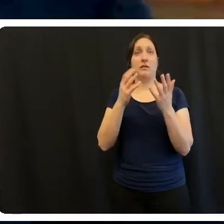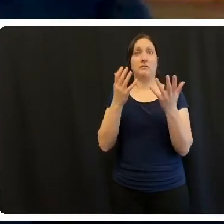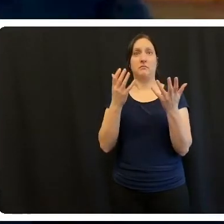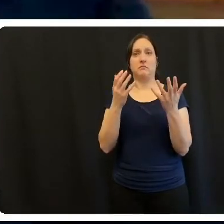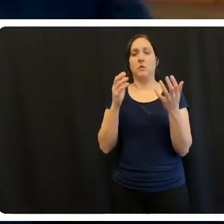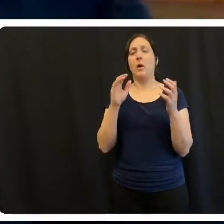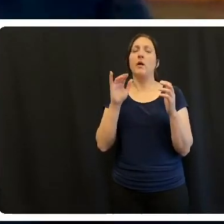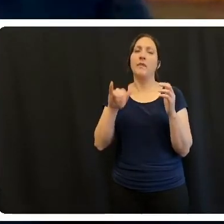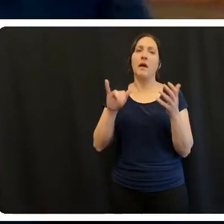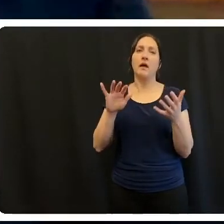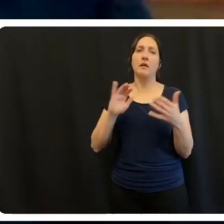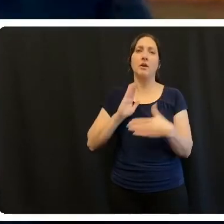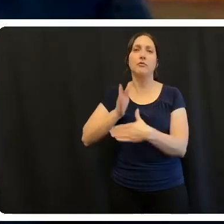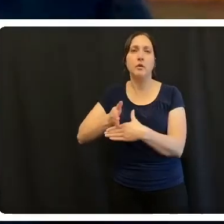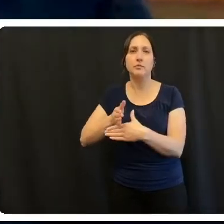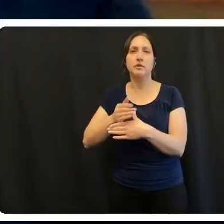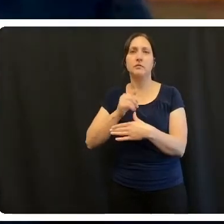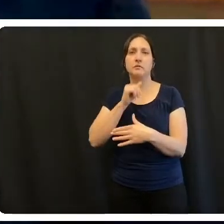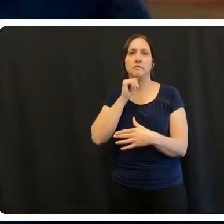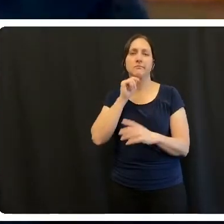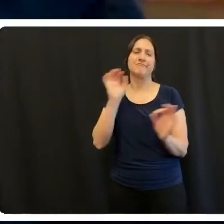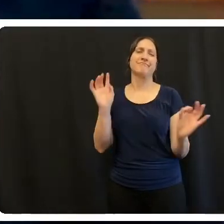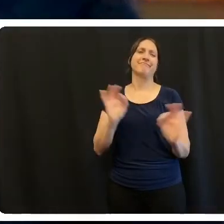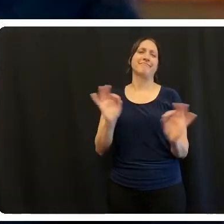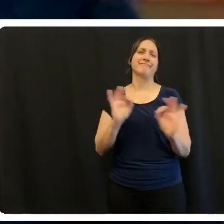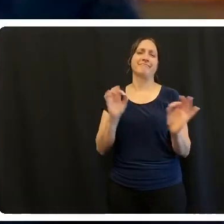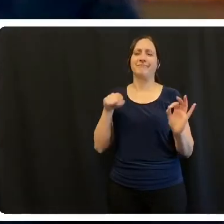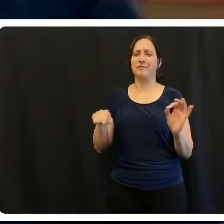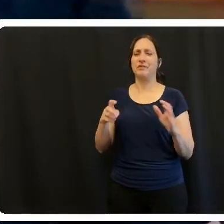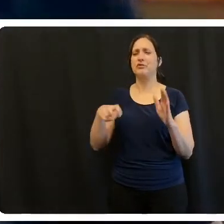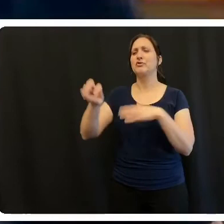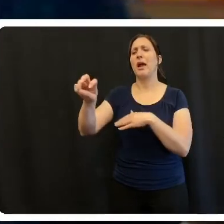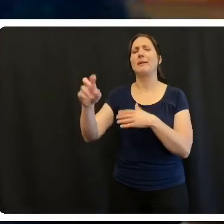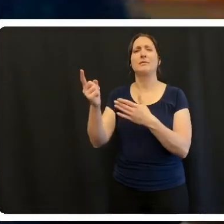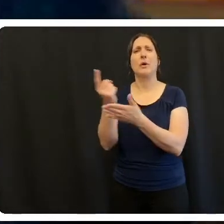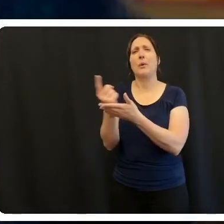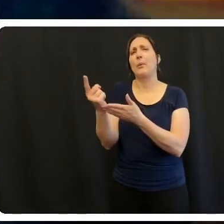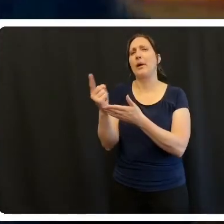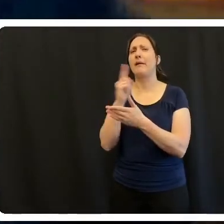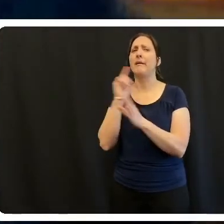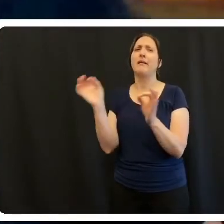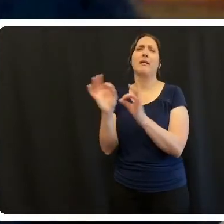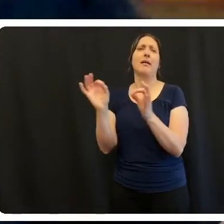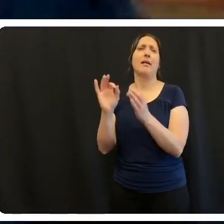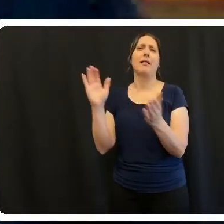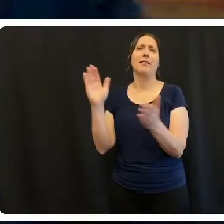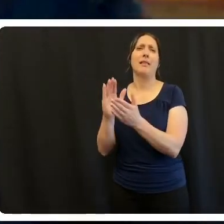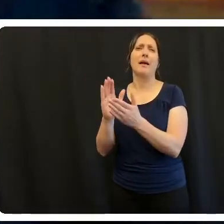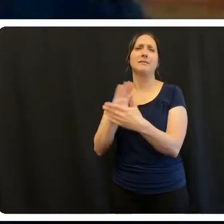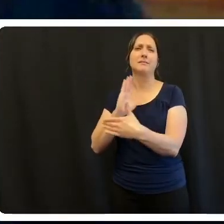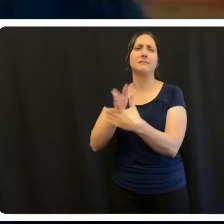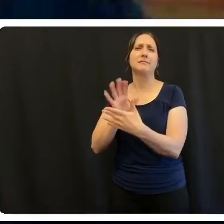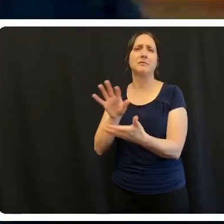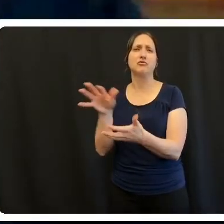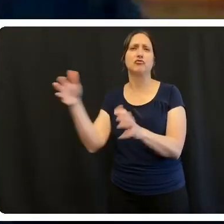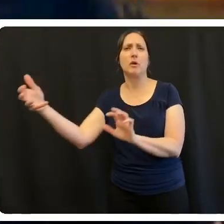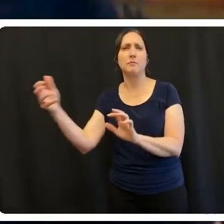they were immediately enrolled in other schools within weeks. They were less disruption in the amount of time that students are out of the classroom right now.